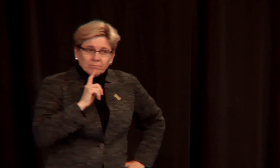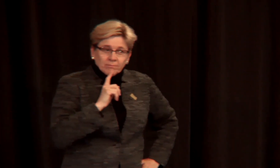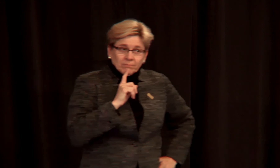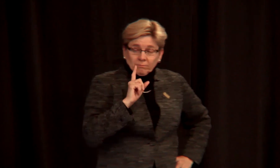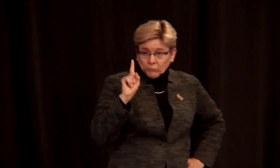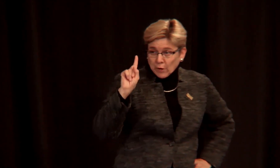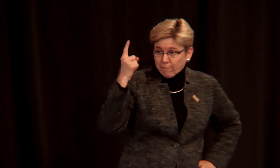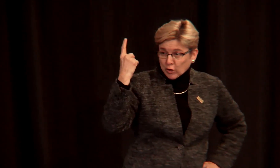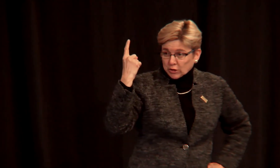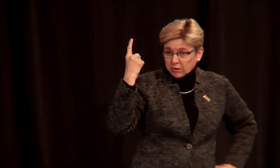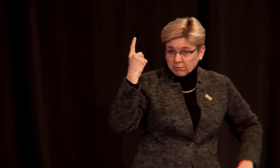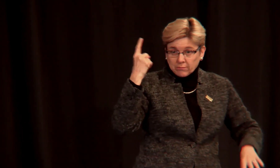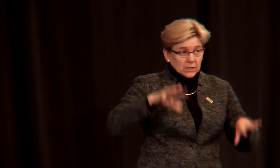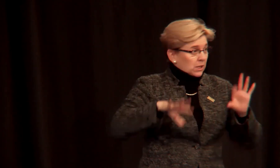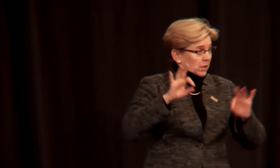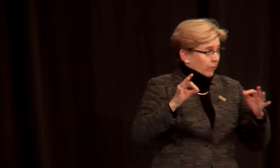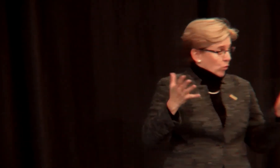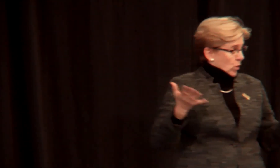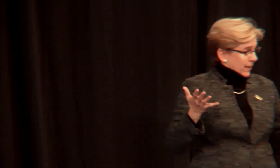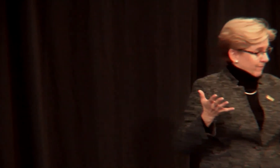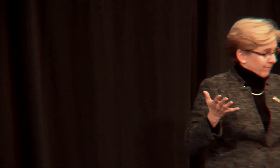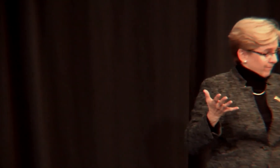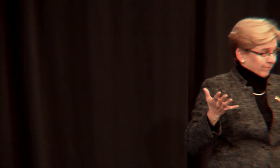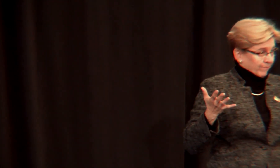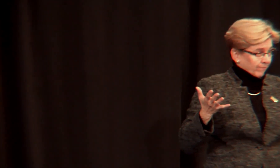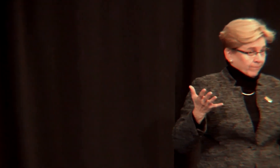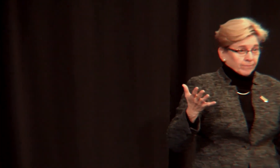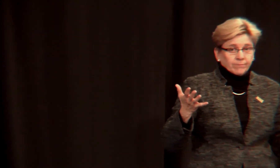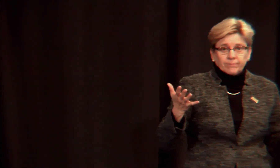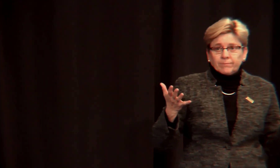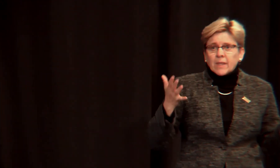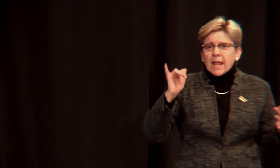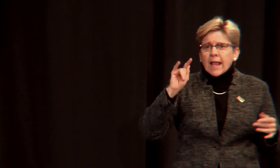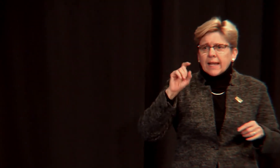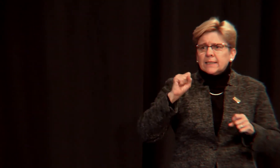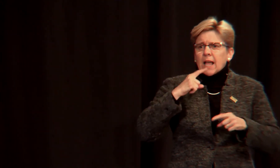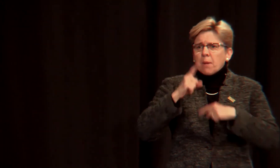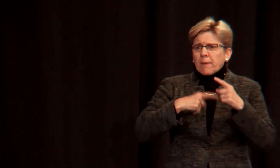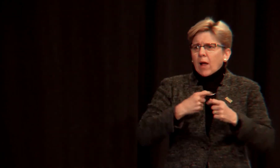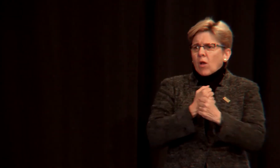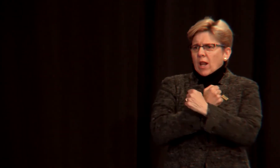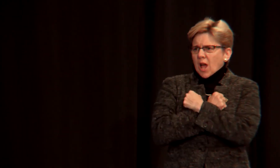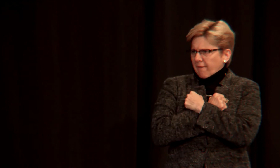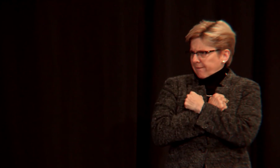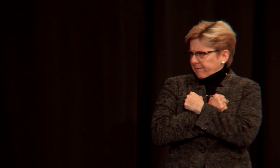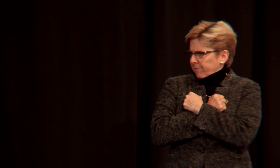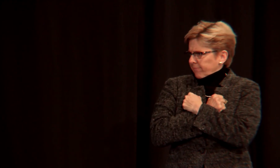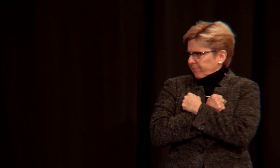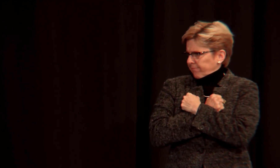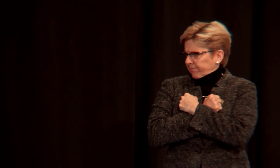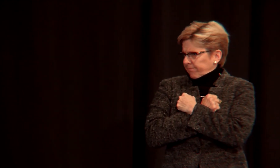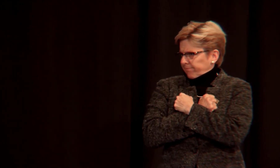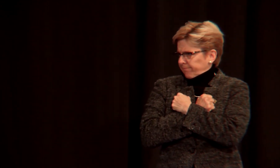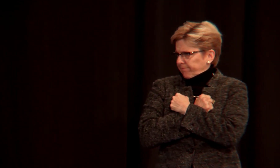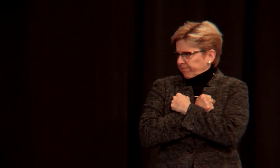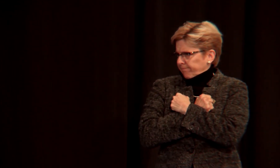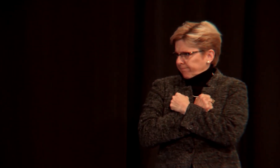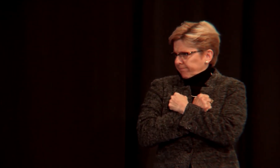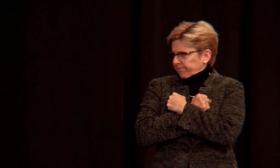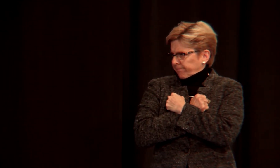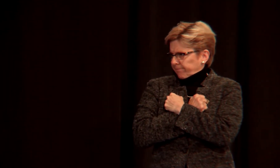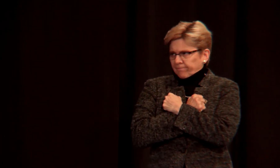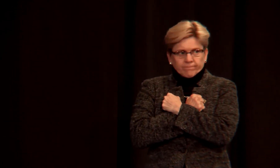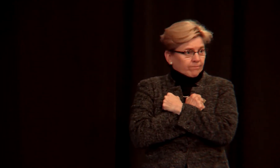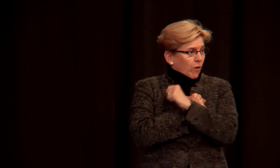compared to a deaf baby with signing parents? The first discovery is it's all about love.